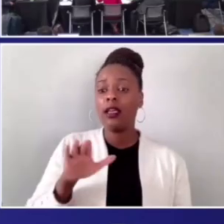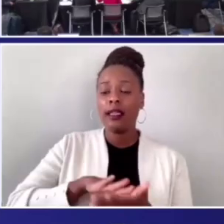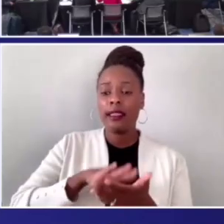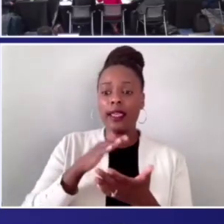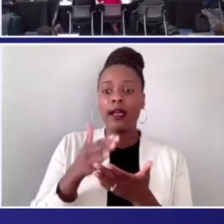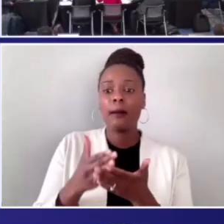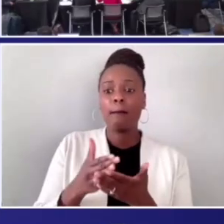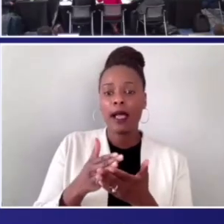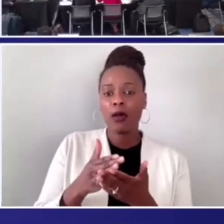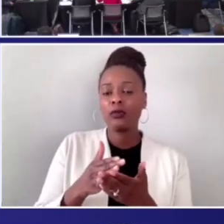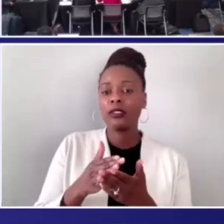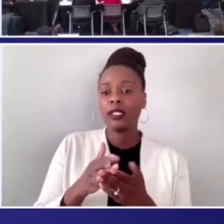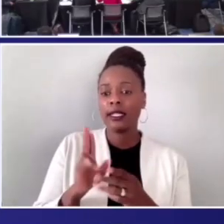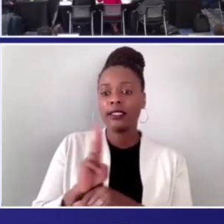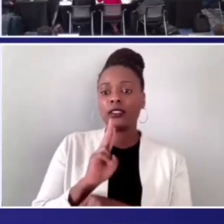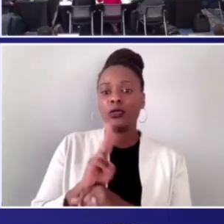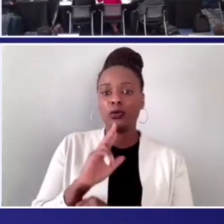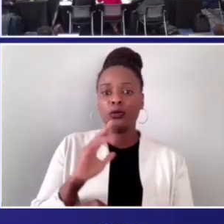based upon the balance of the loan.